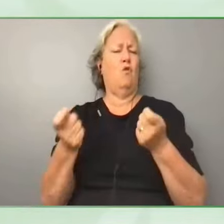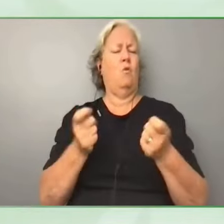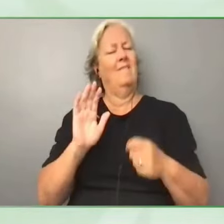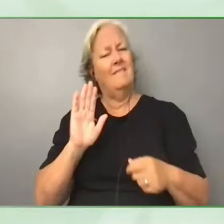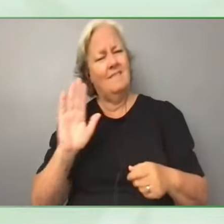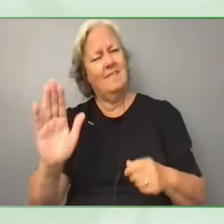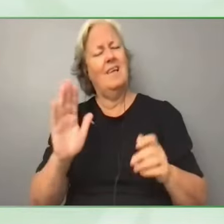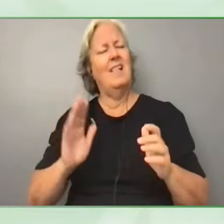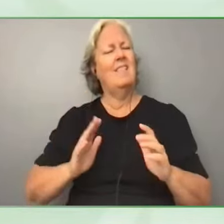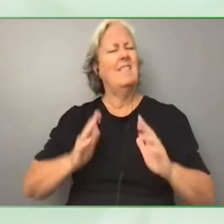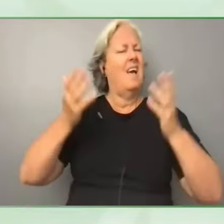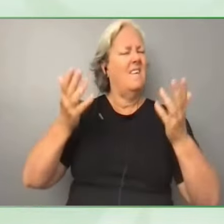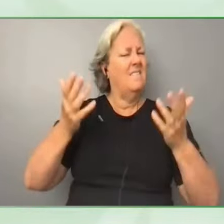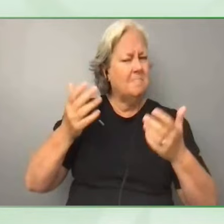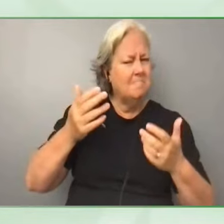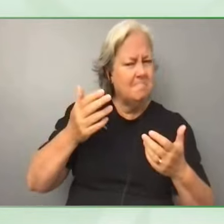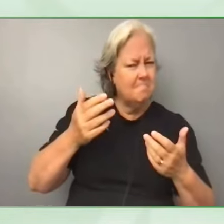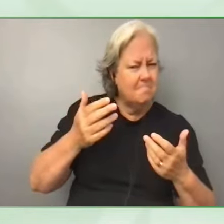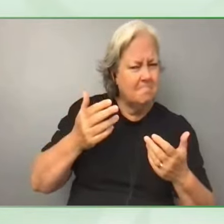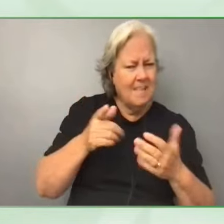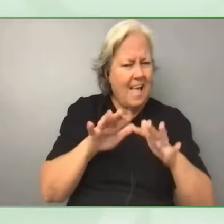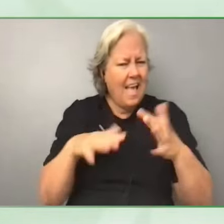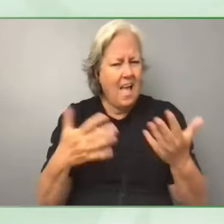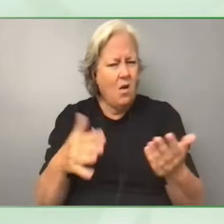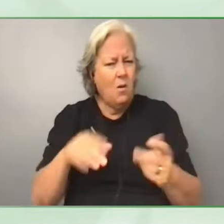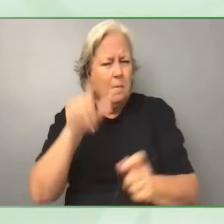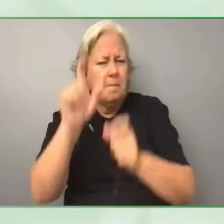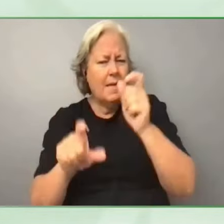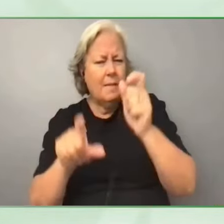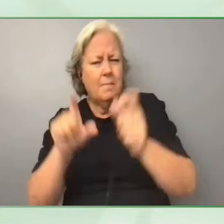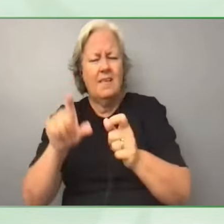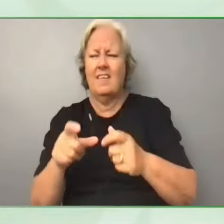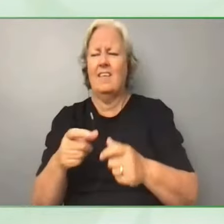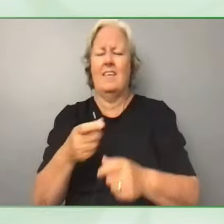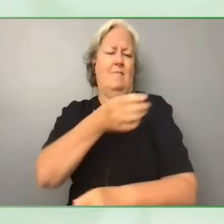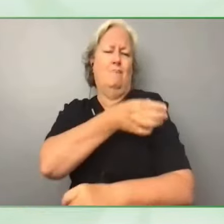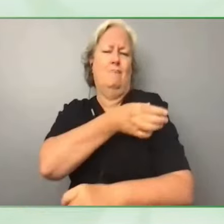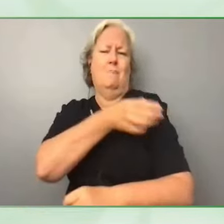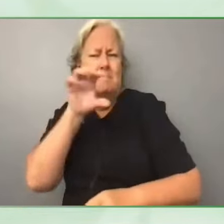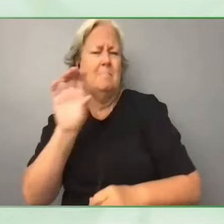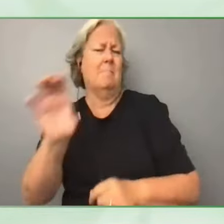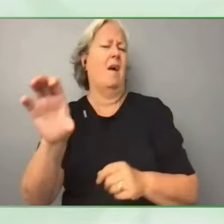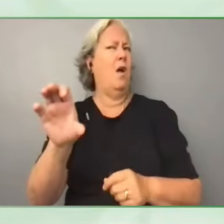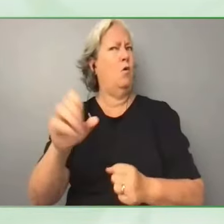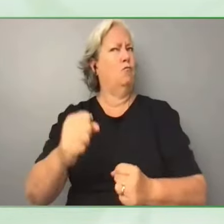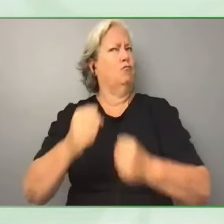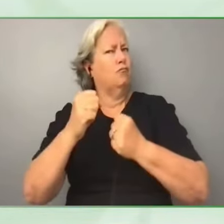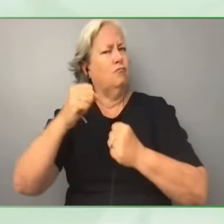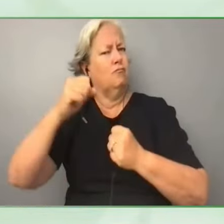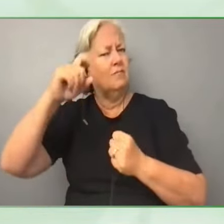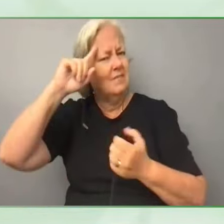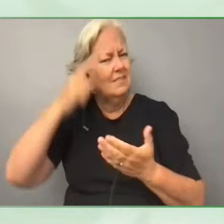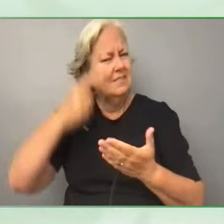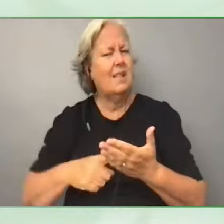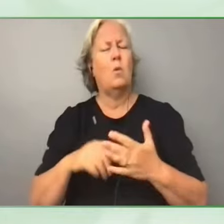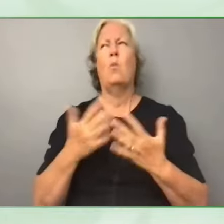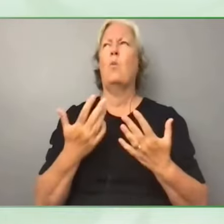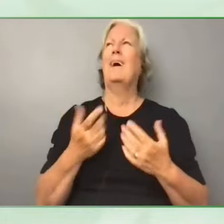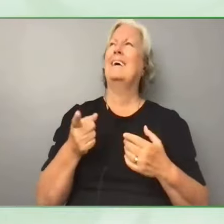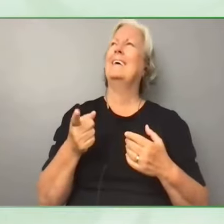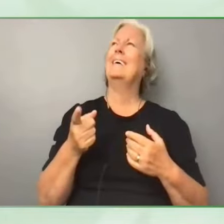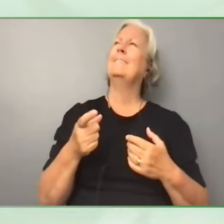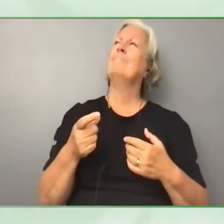How do you think people should be empowered or prepared to do this